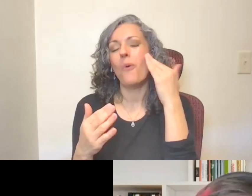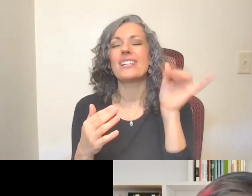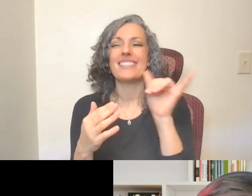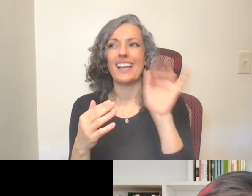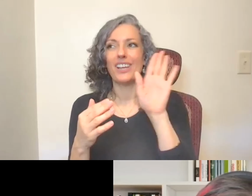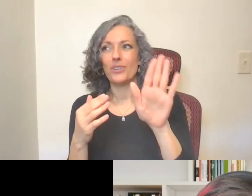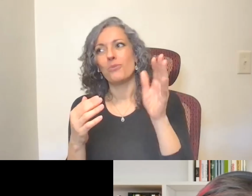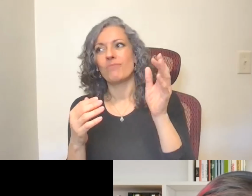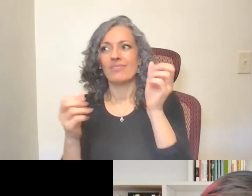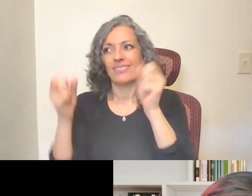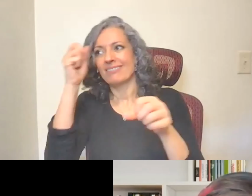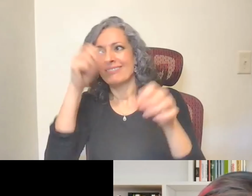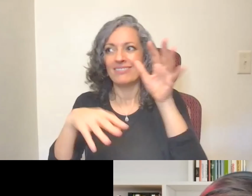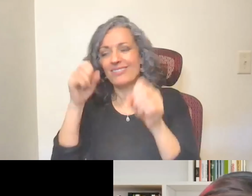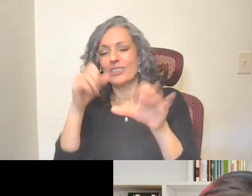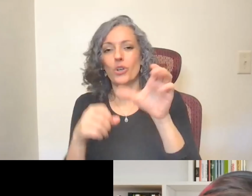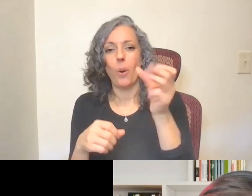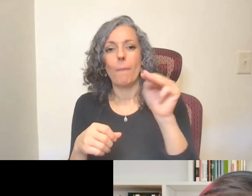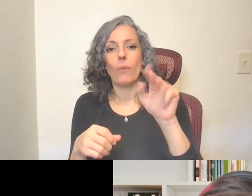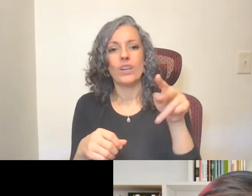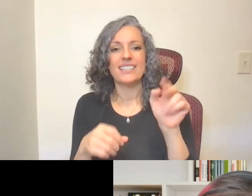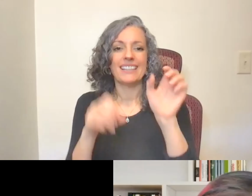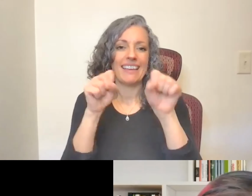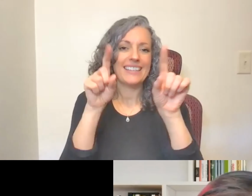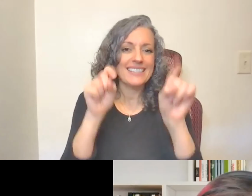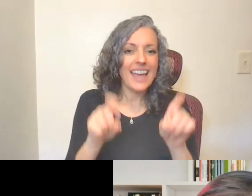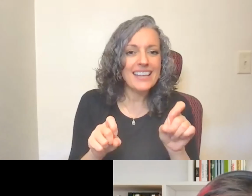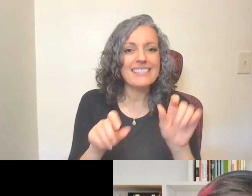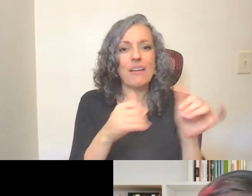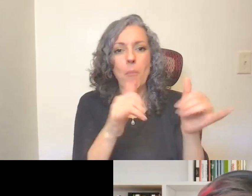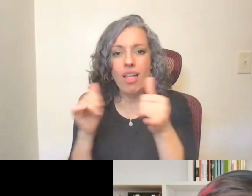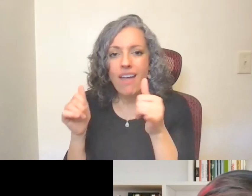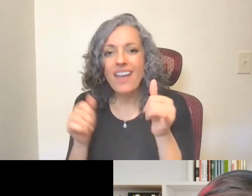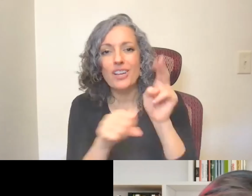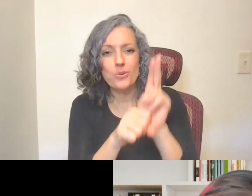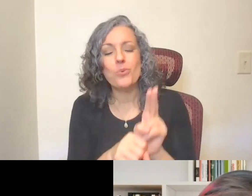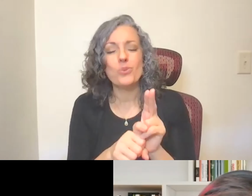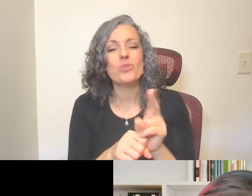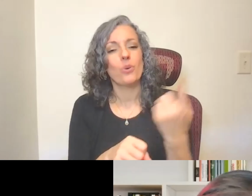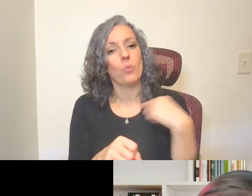and then you can test it, you can play around with them. So we have this kind of super big library in